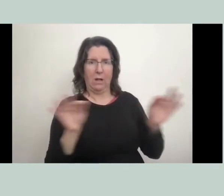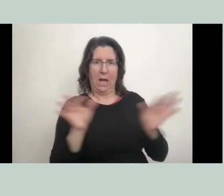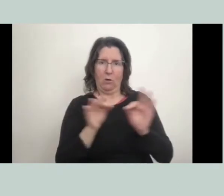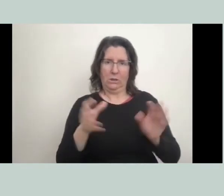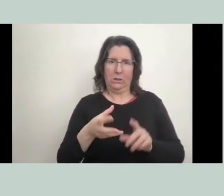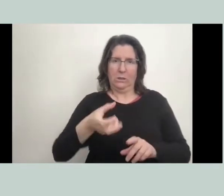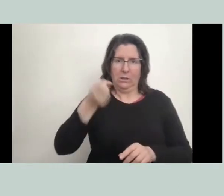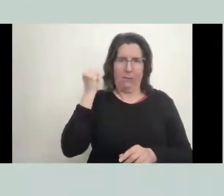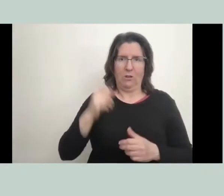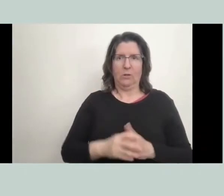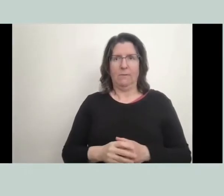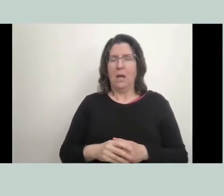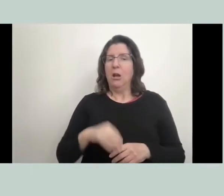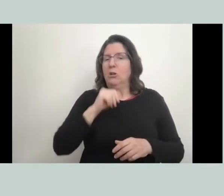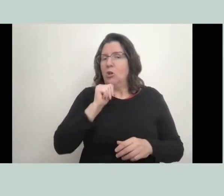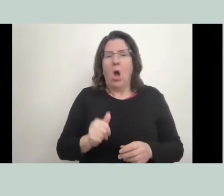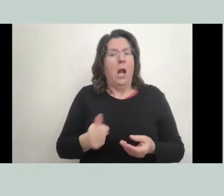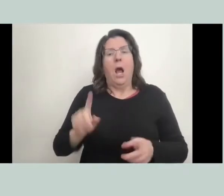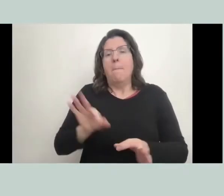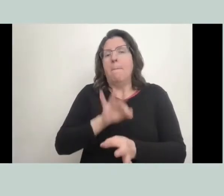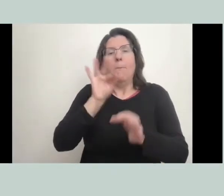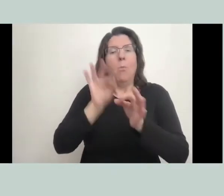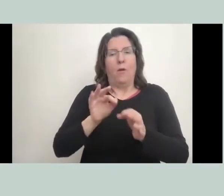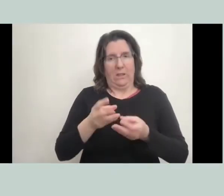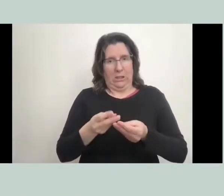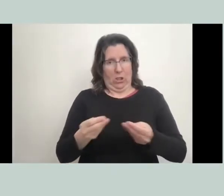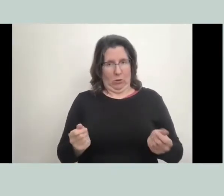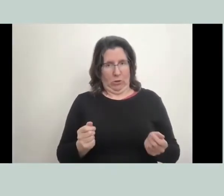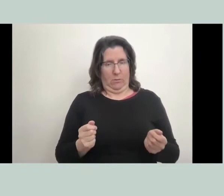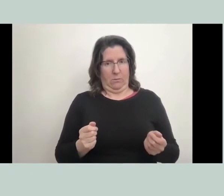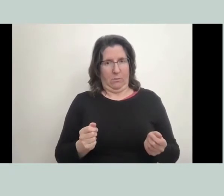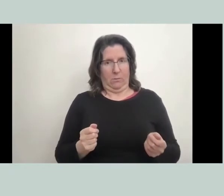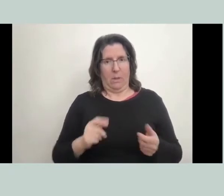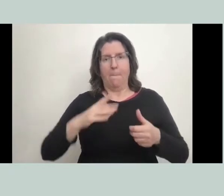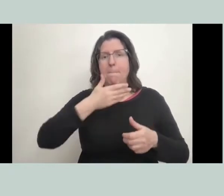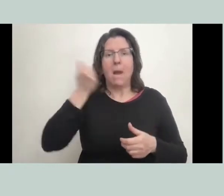This type of 'strategy' teaching is not a perfect solution.